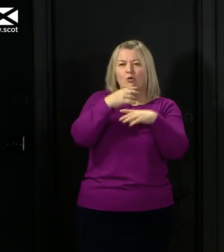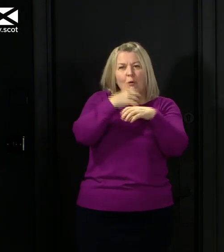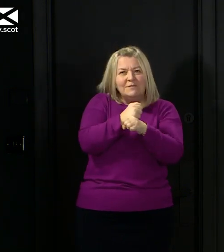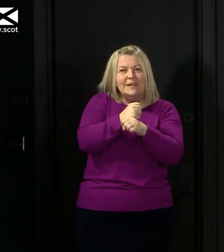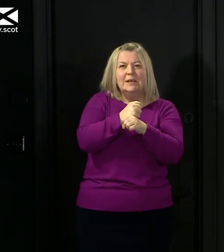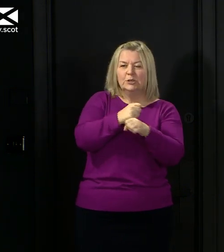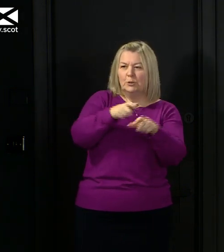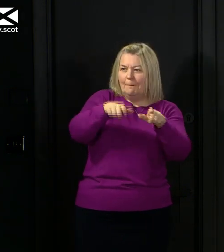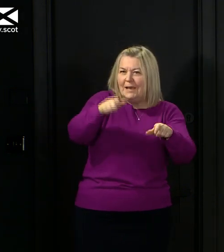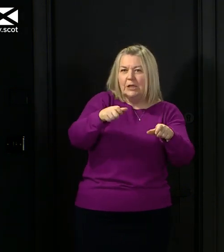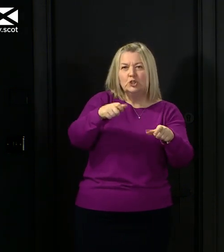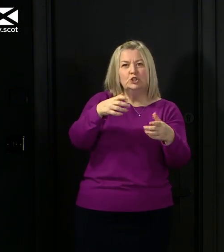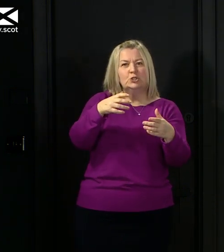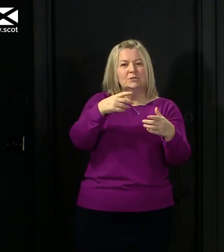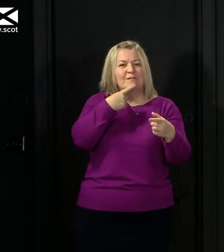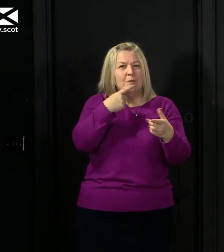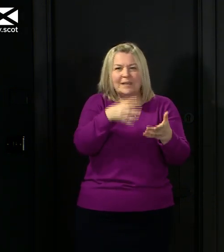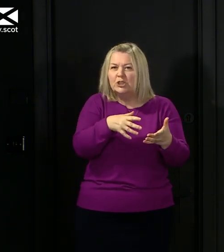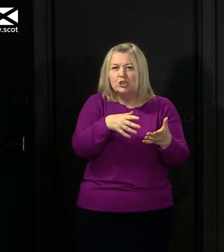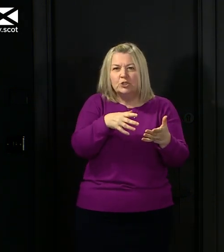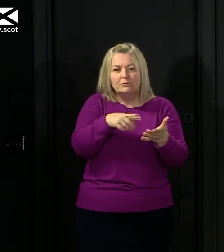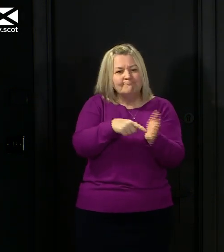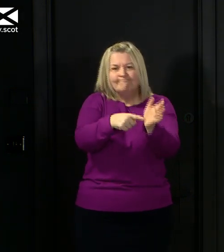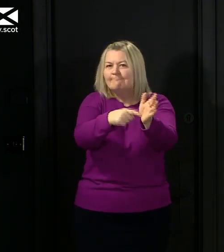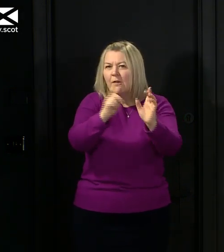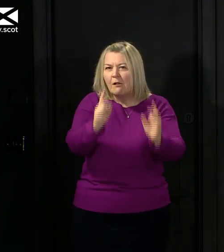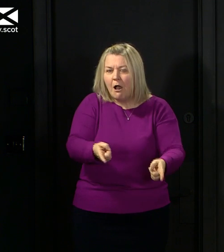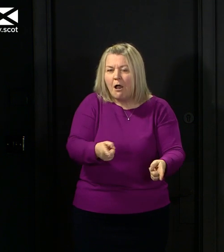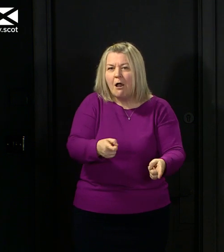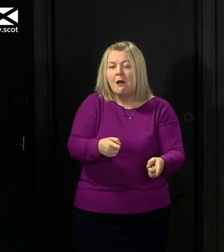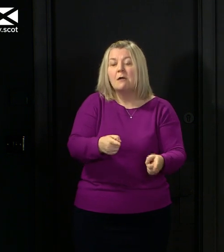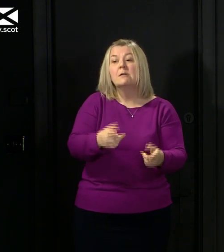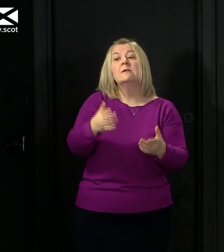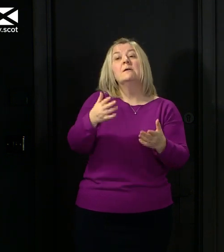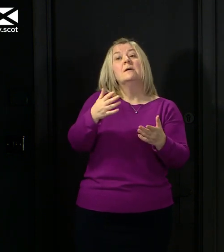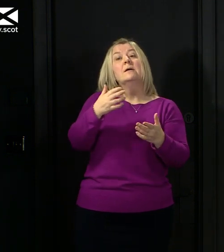much bigger consideration. As numbers unfortunately rise that becomes less of a consideration.